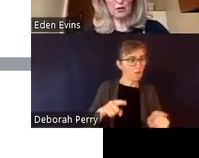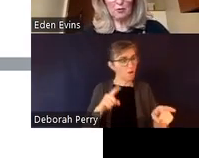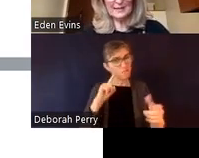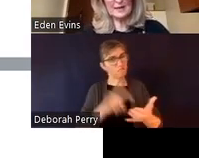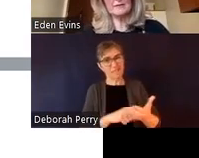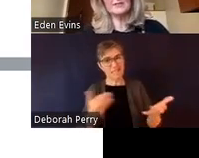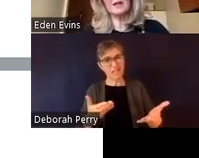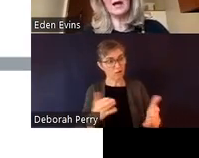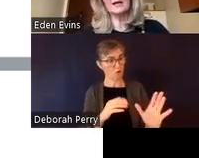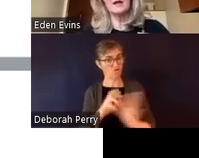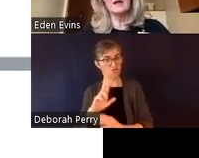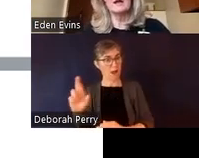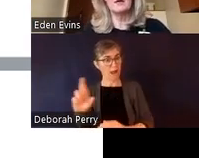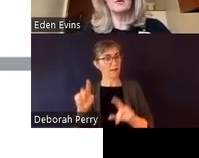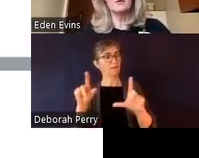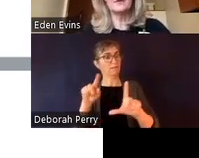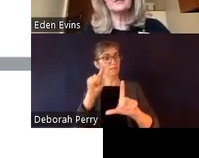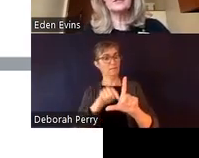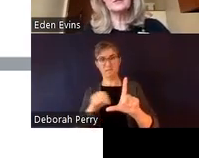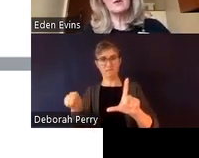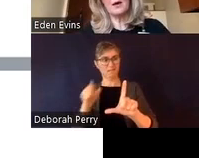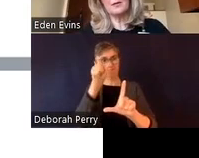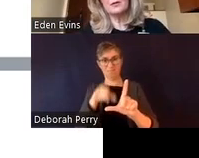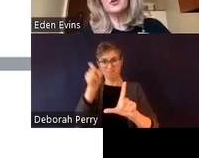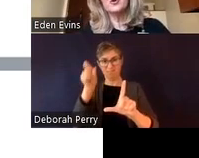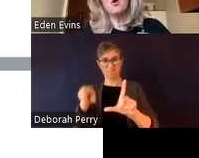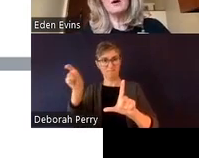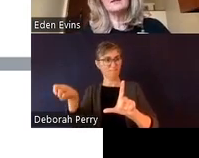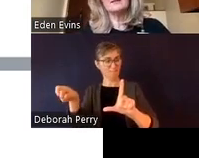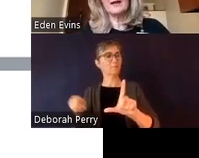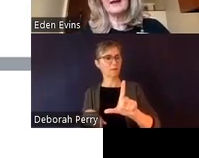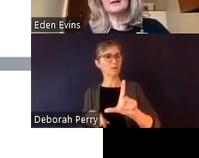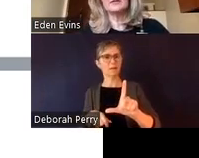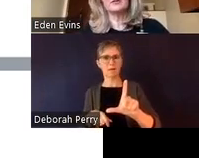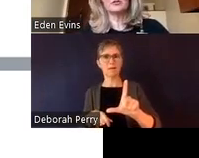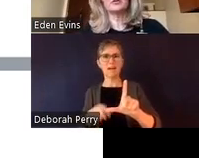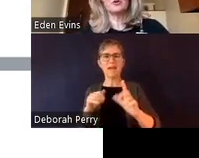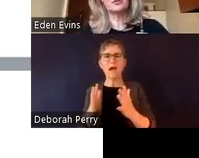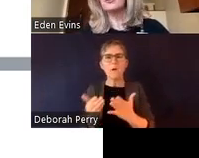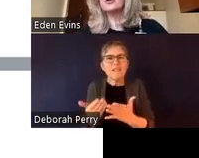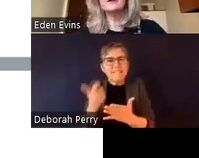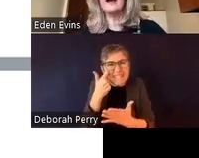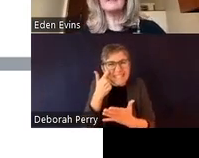the right side of the slide: this new onset cannabis use disorder. So you couldn't have